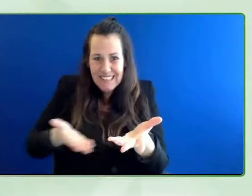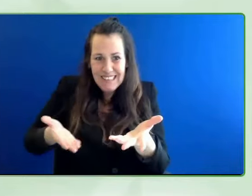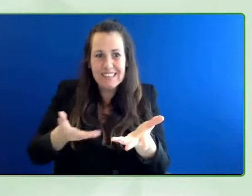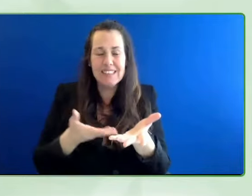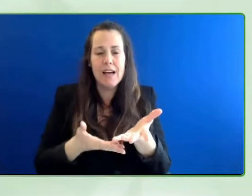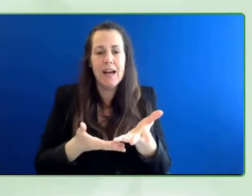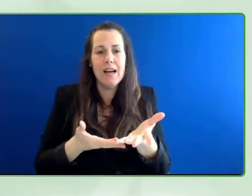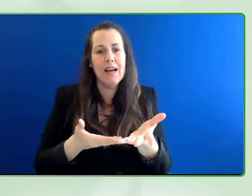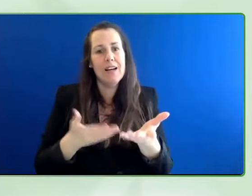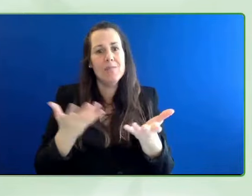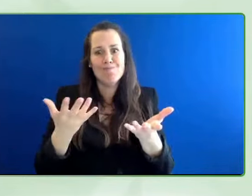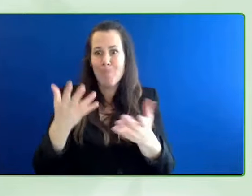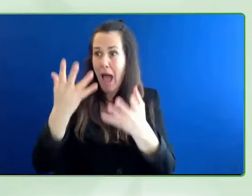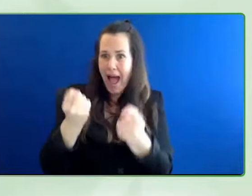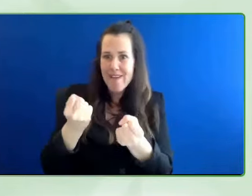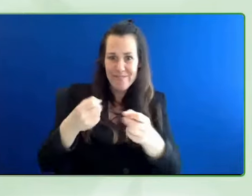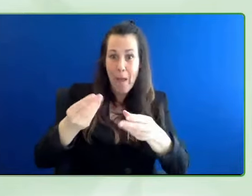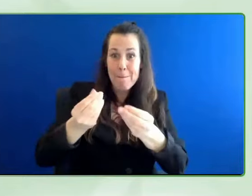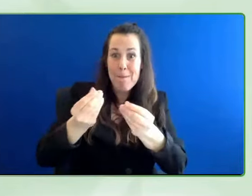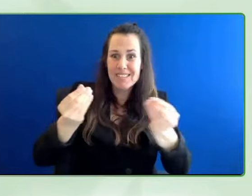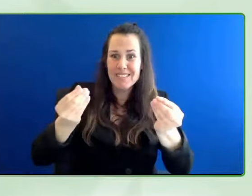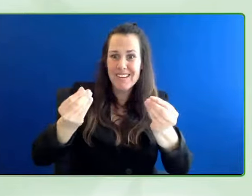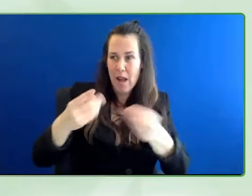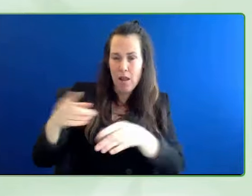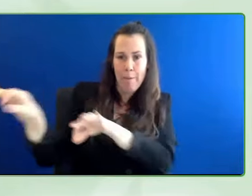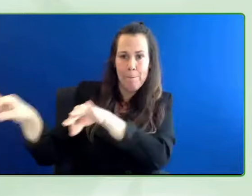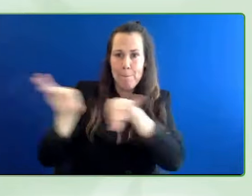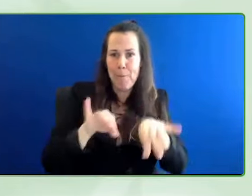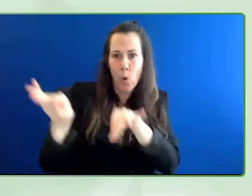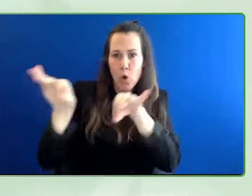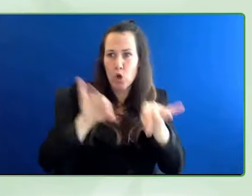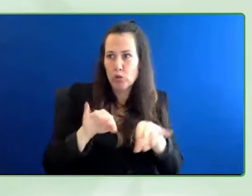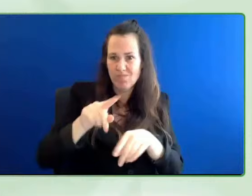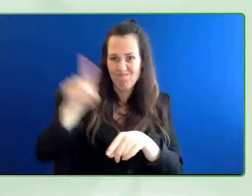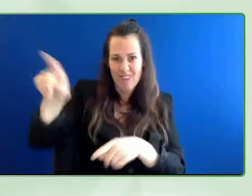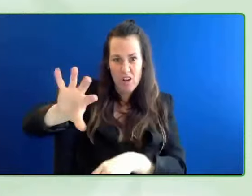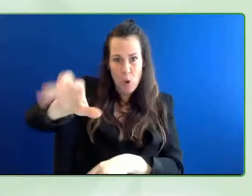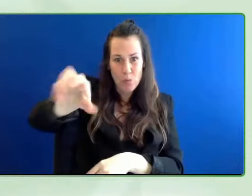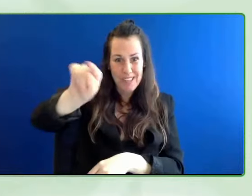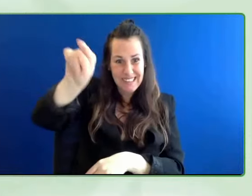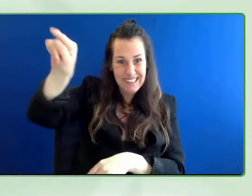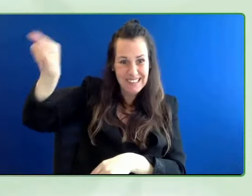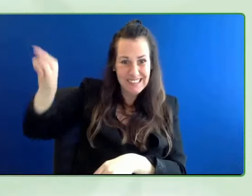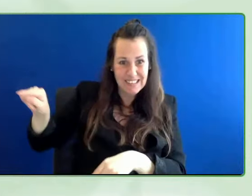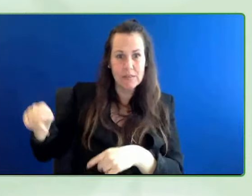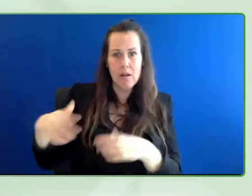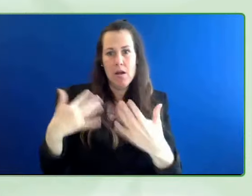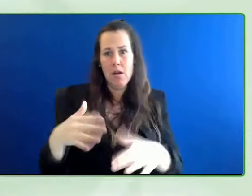with it. So it's mainly the availability, the cost and the expertise of staff, these